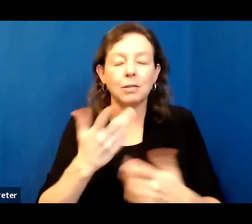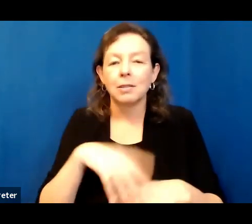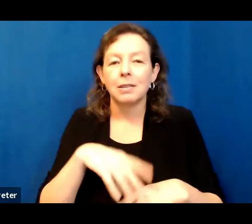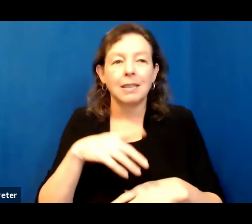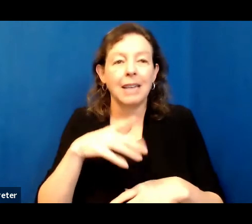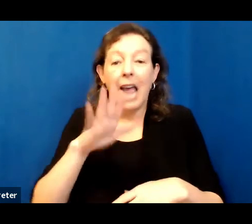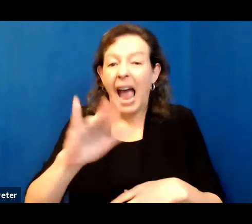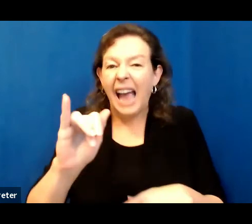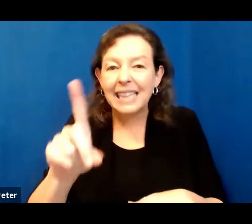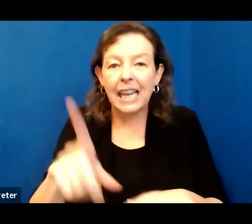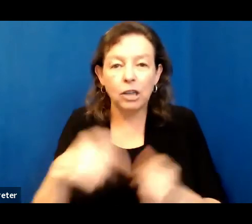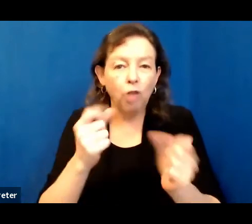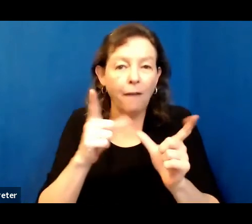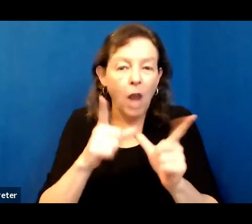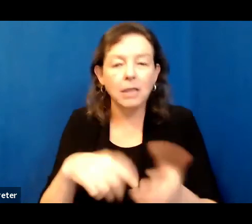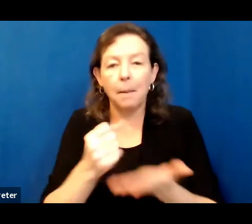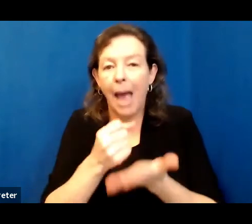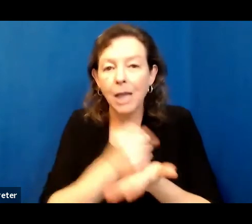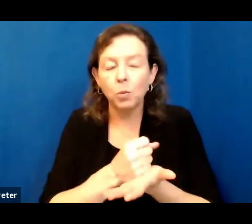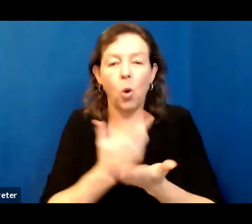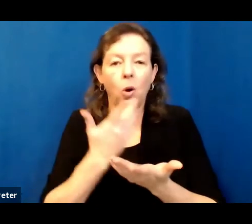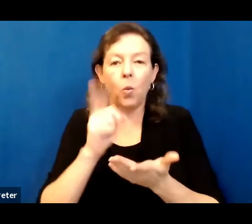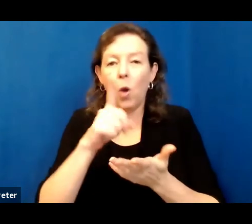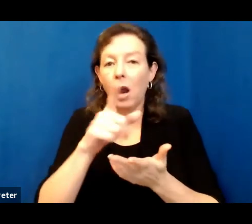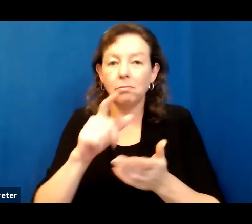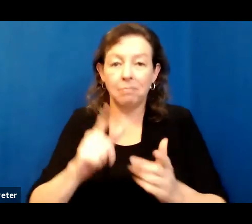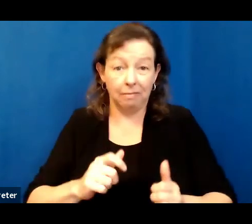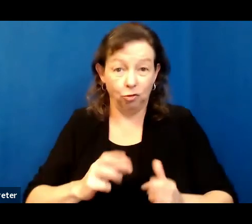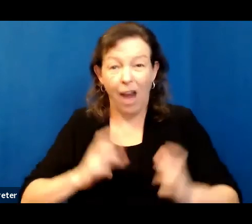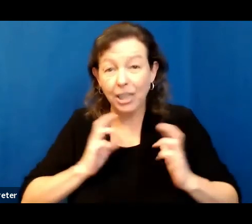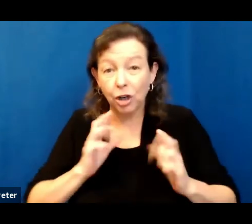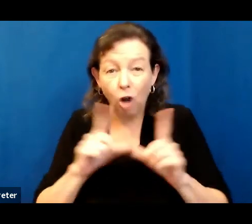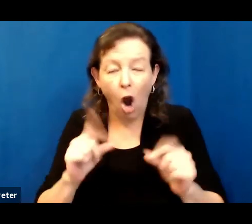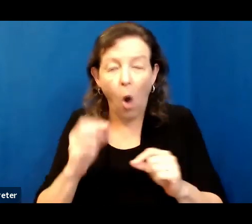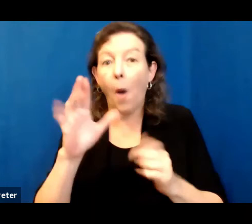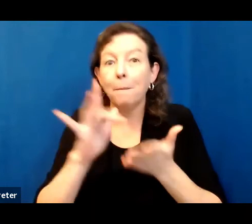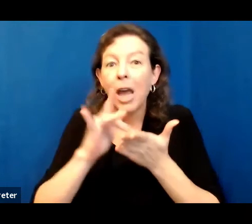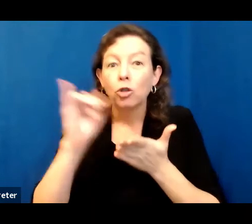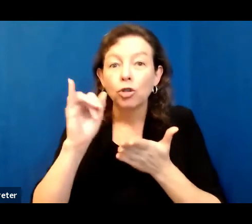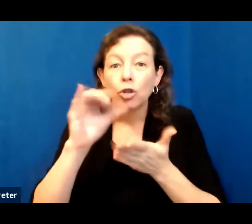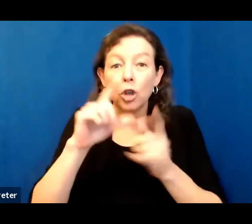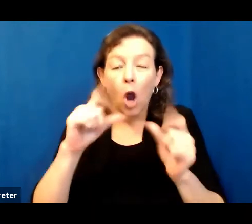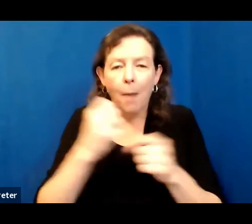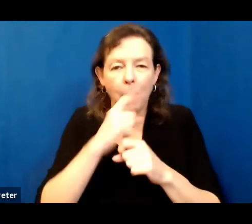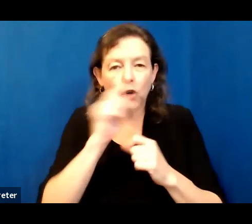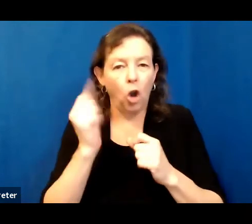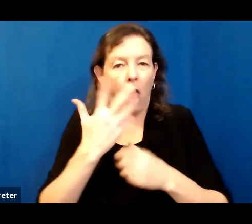a driver's license, passport residence card, any medical insurance cards or prescriptions.